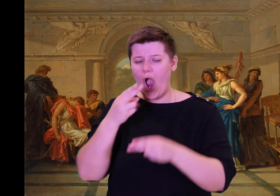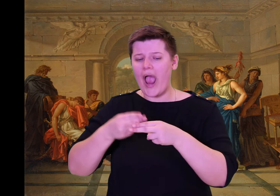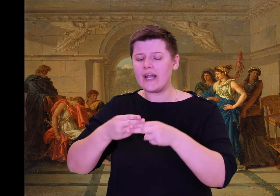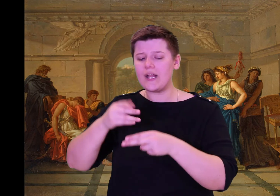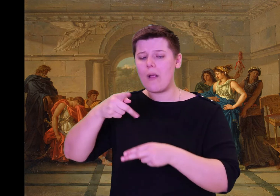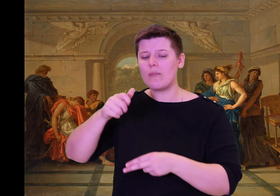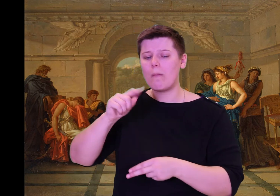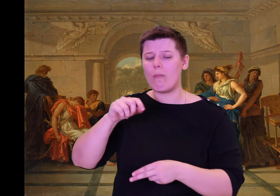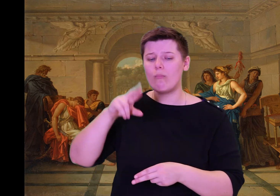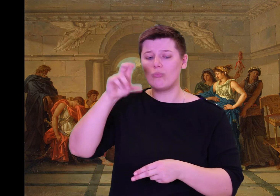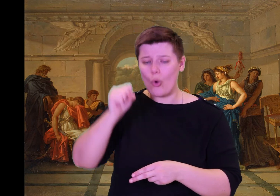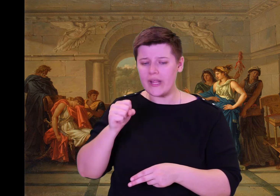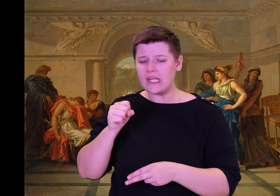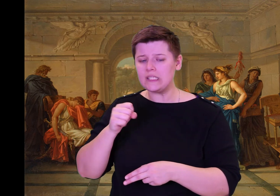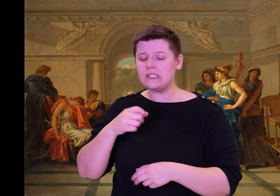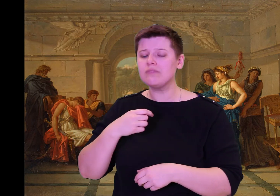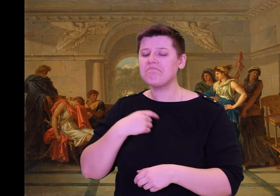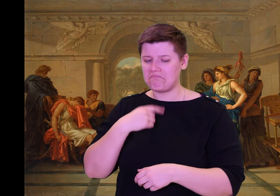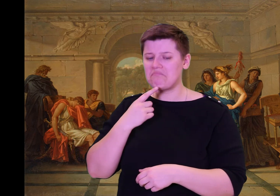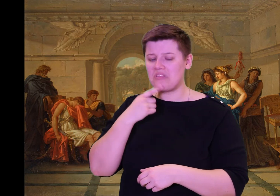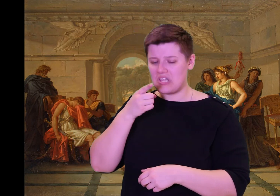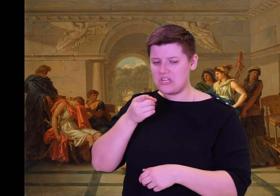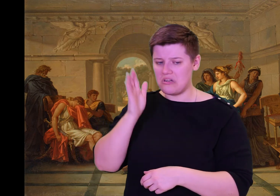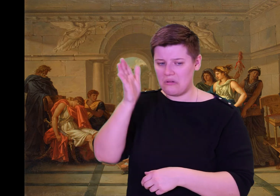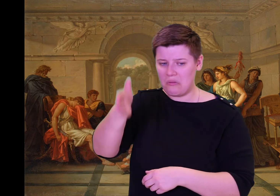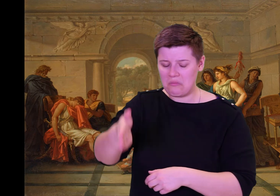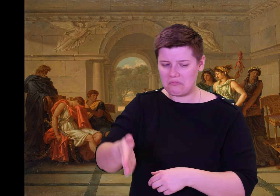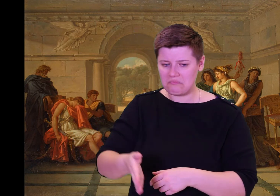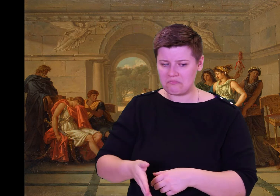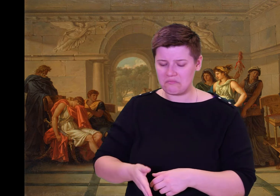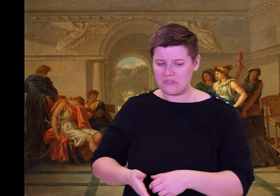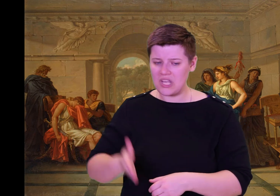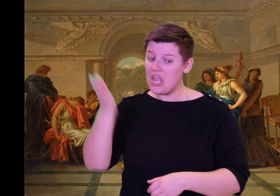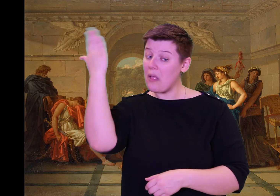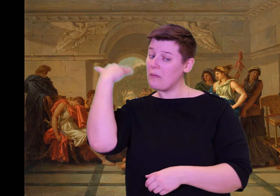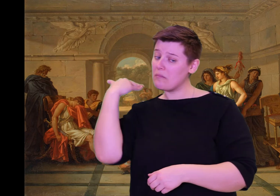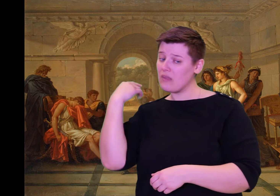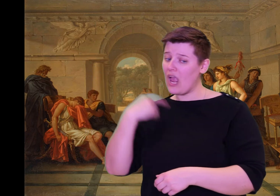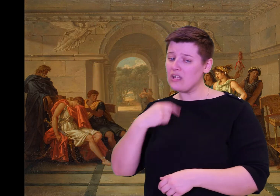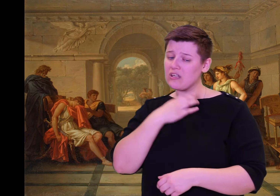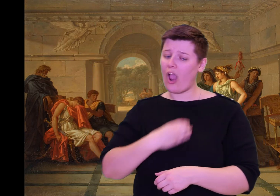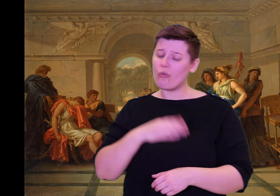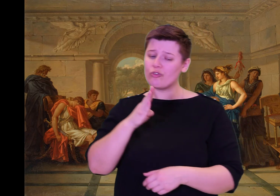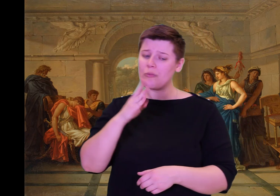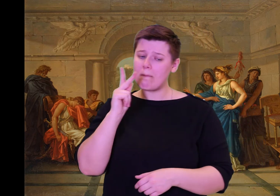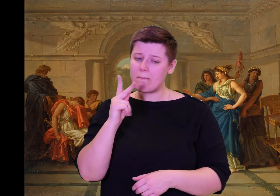and how he was. If my heroic father ever helped you in Troy when things were bad,